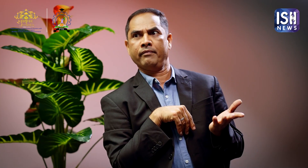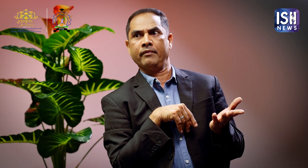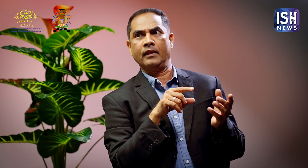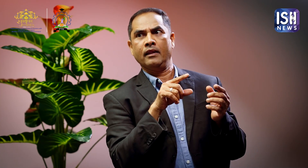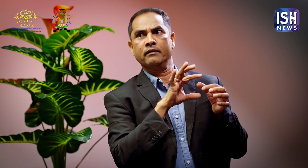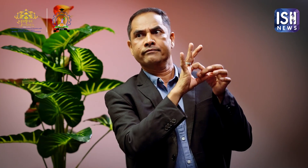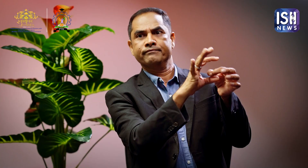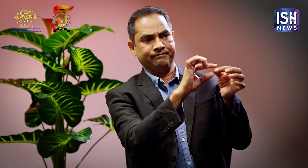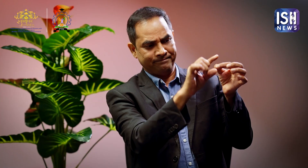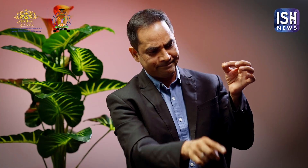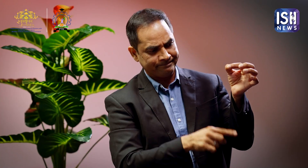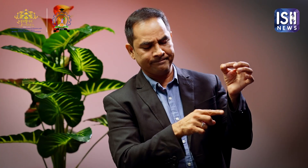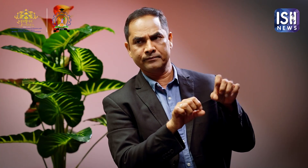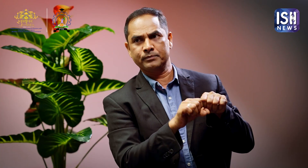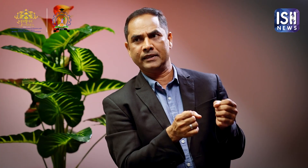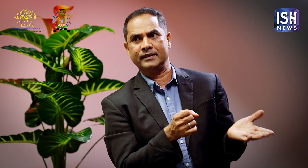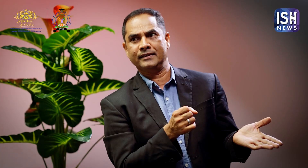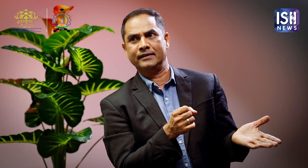This breaks their ecosystem of education.